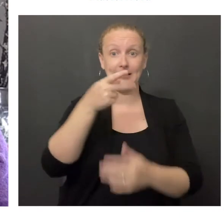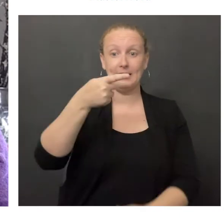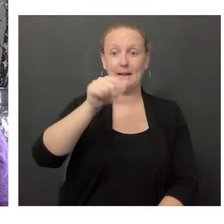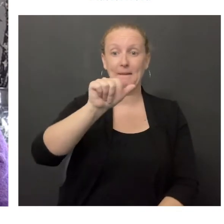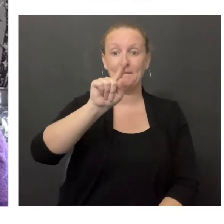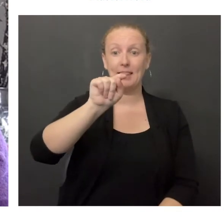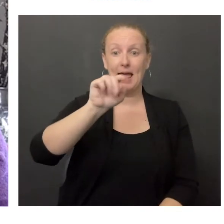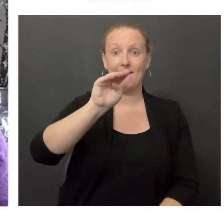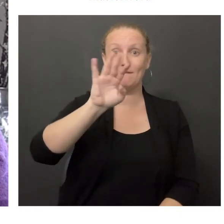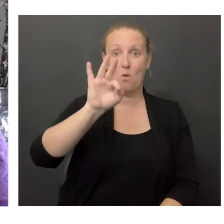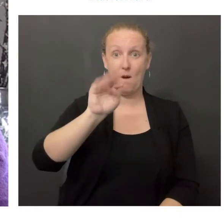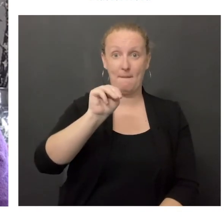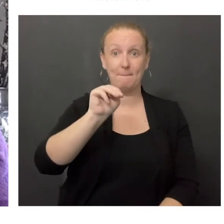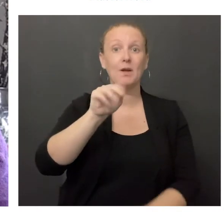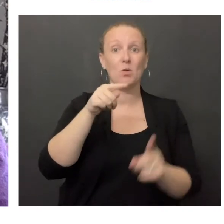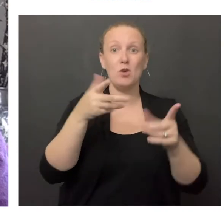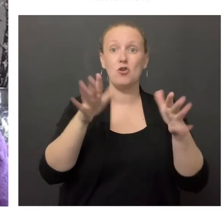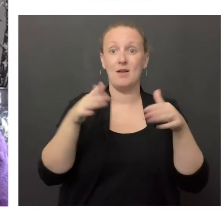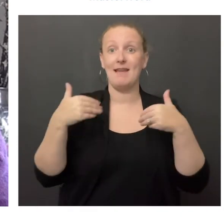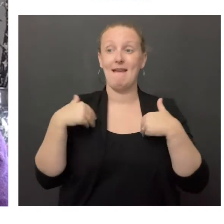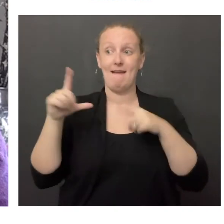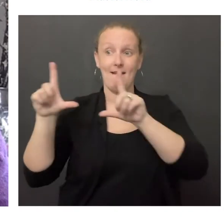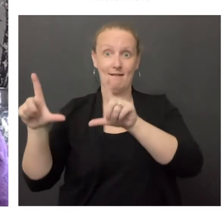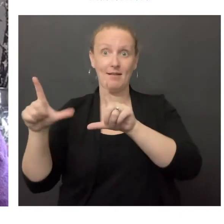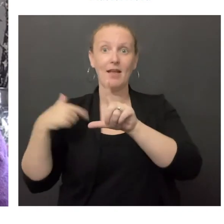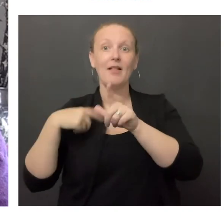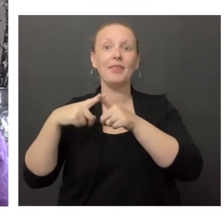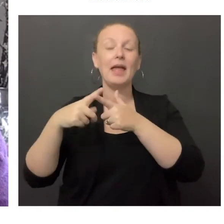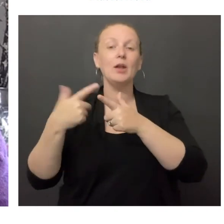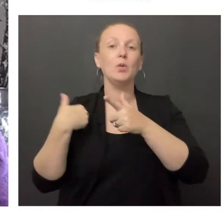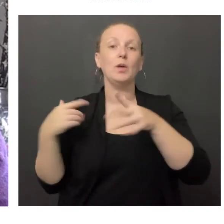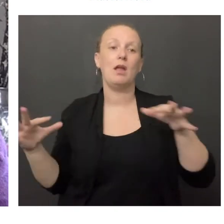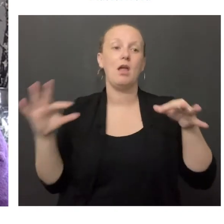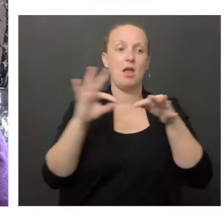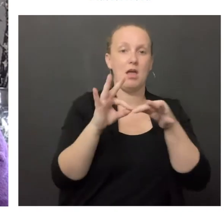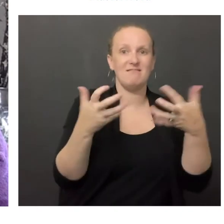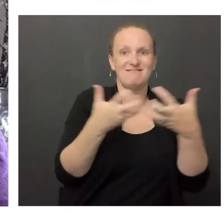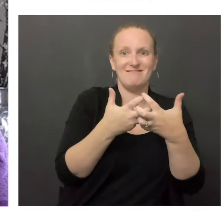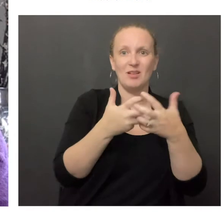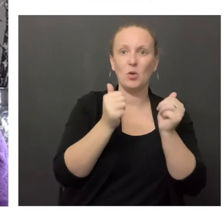that the nurses already had. How can we continue to merge things that